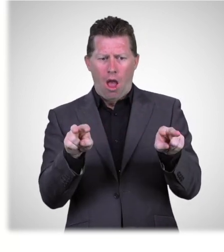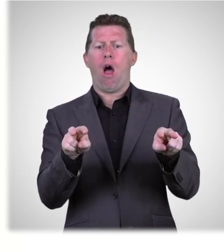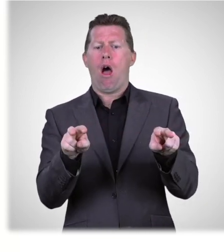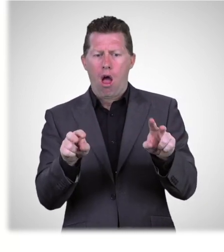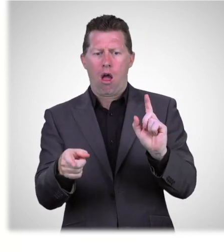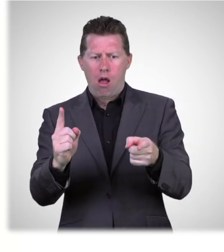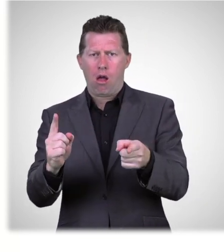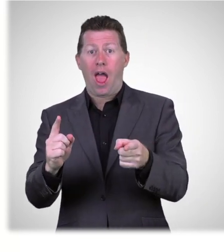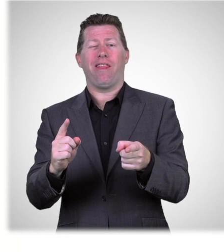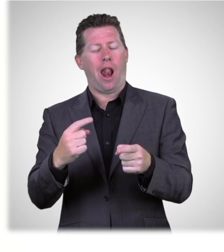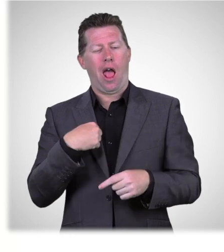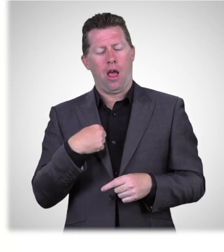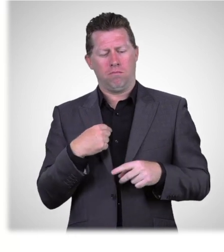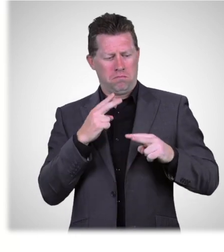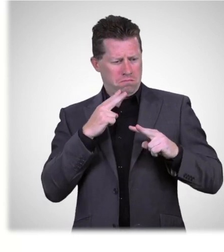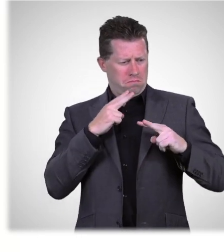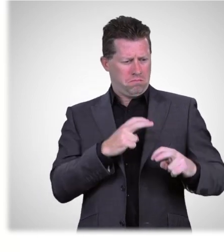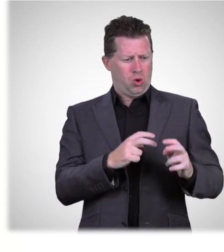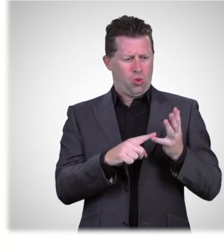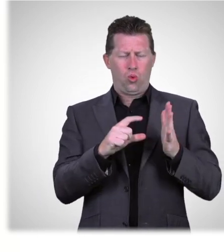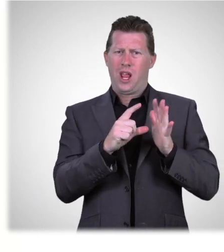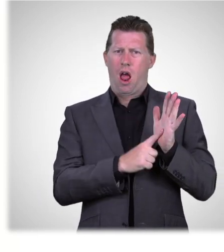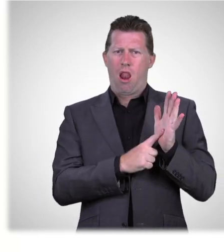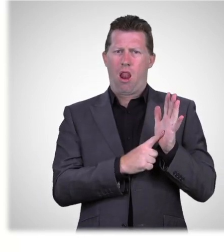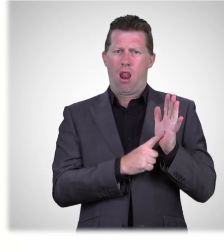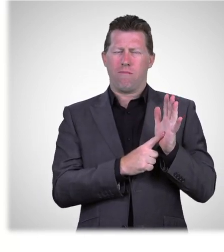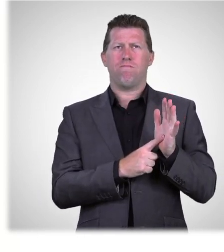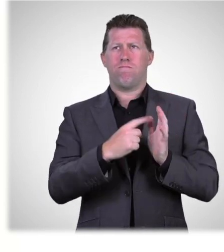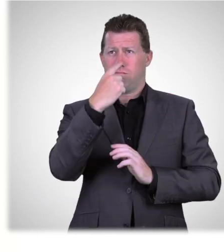and then I’d look over the UDL guidelines and try to find ways to make the video